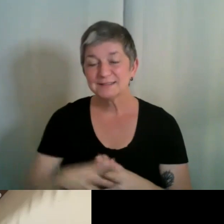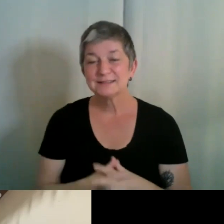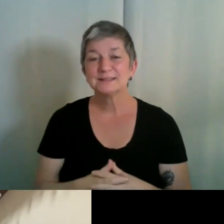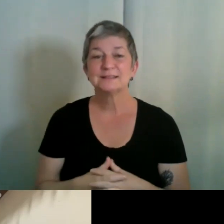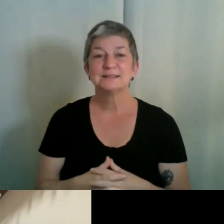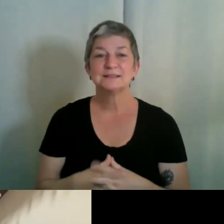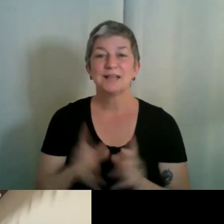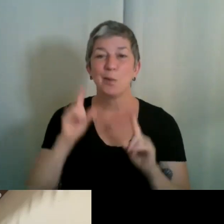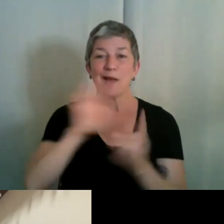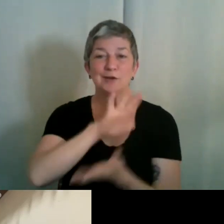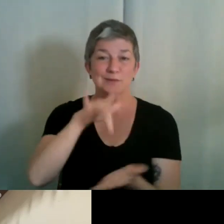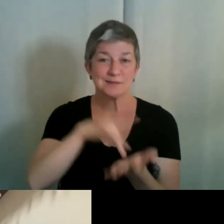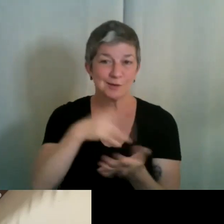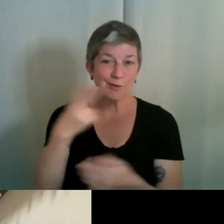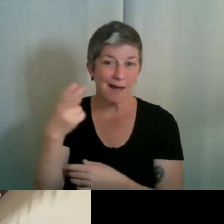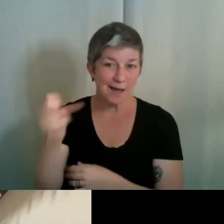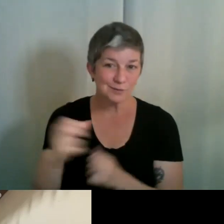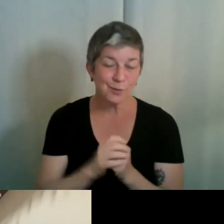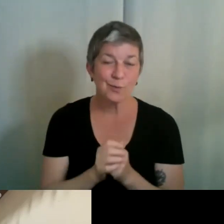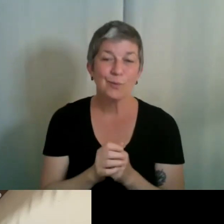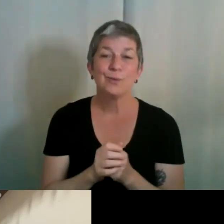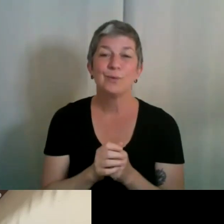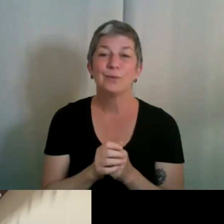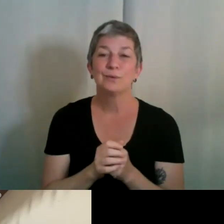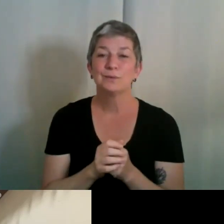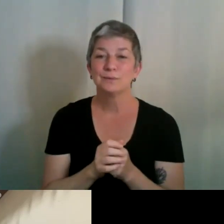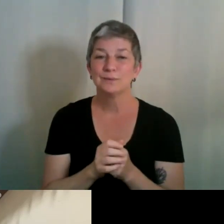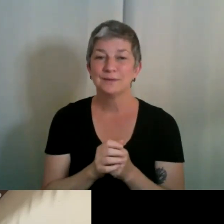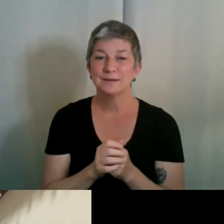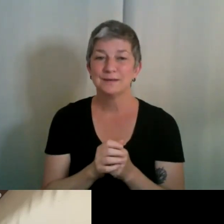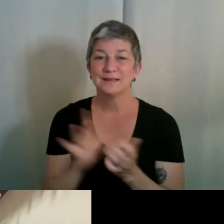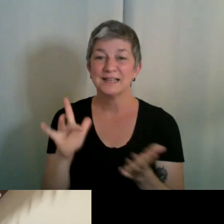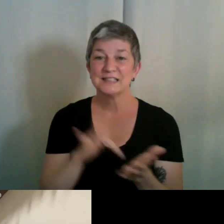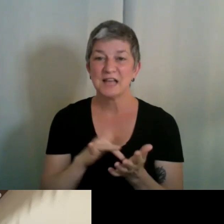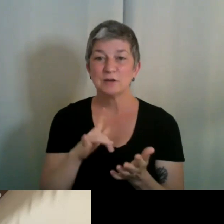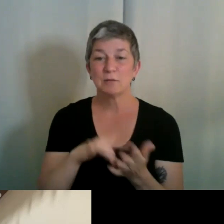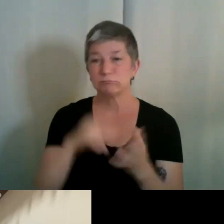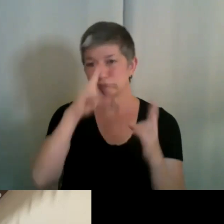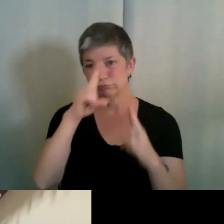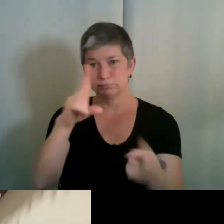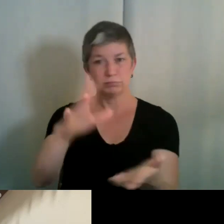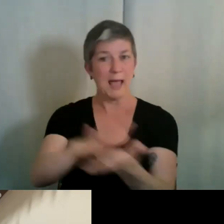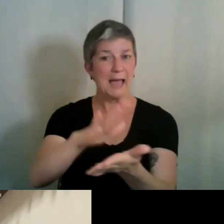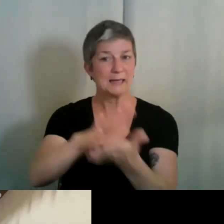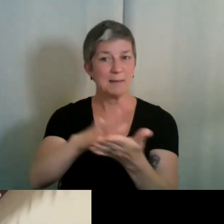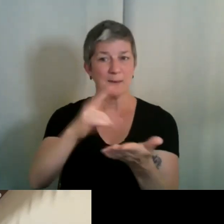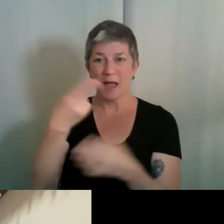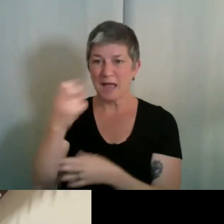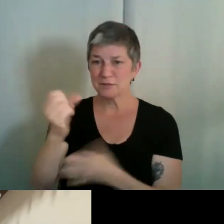Central High School. And Central's of highly regarded academic institution in the Philadelphia area, if you're not